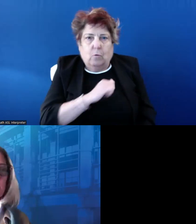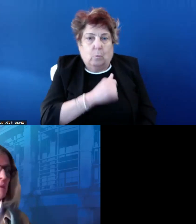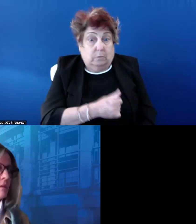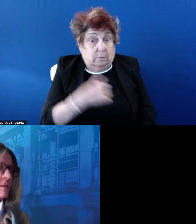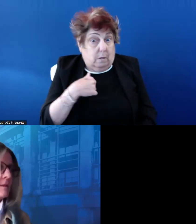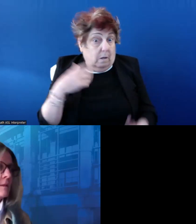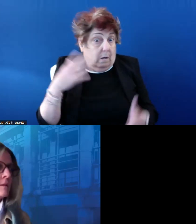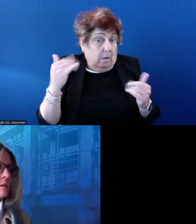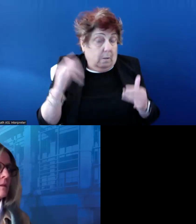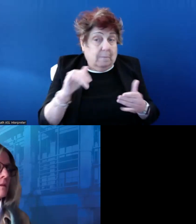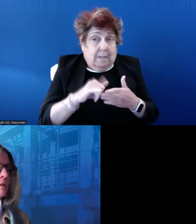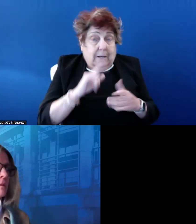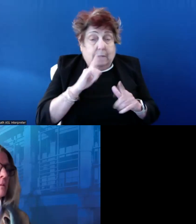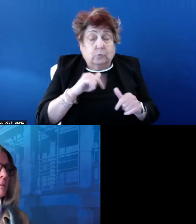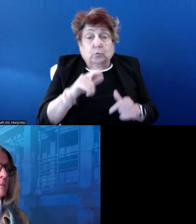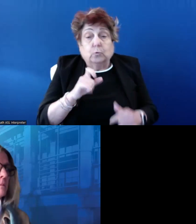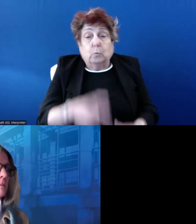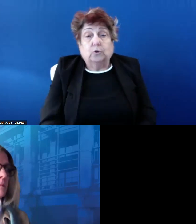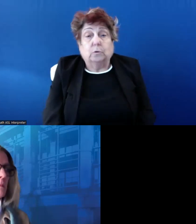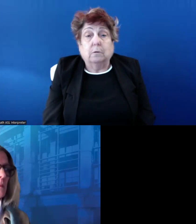Thank you, Martha.